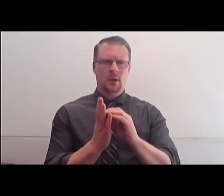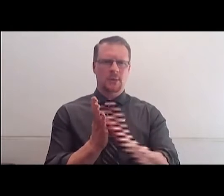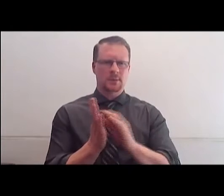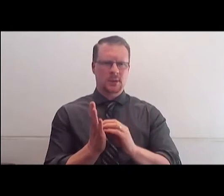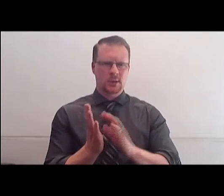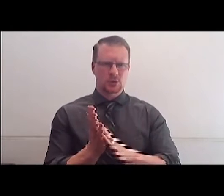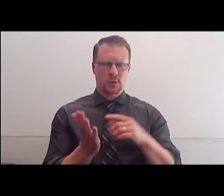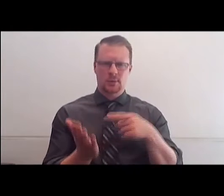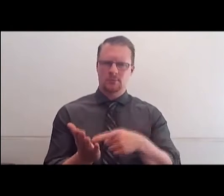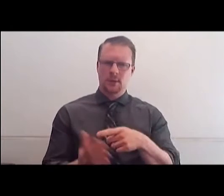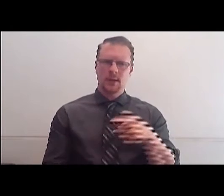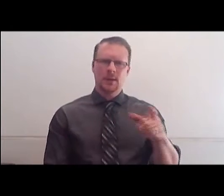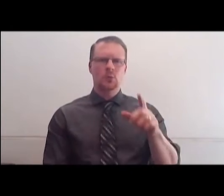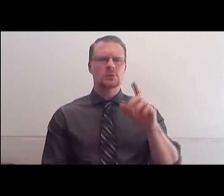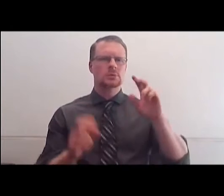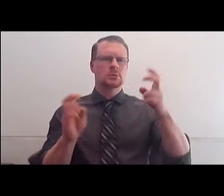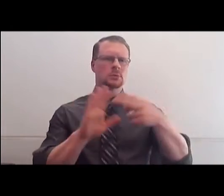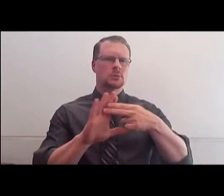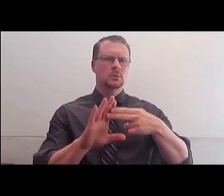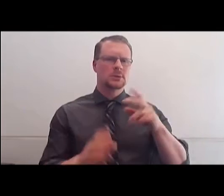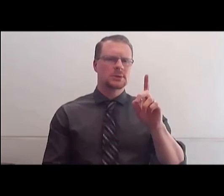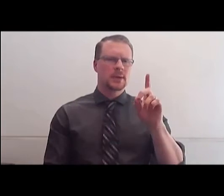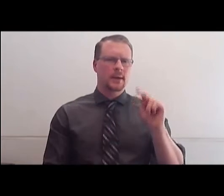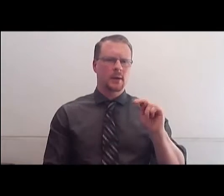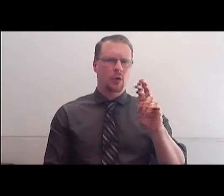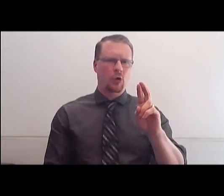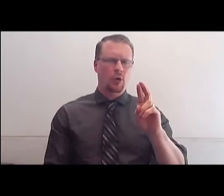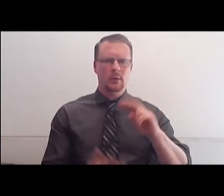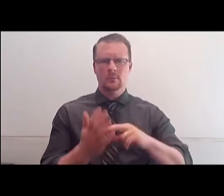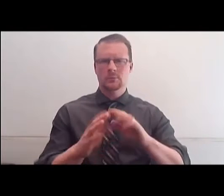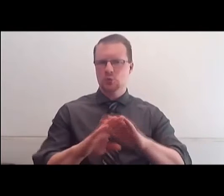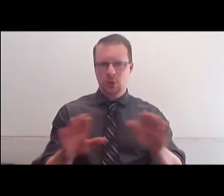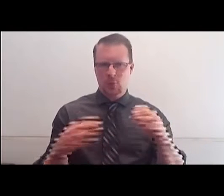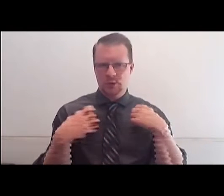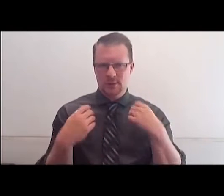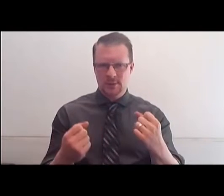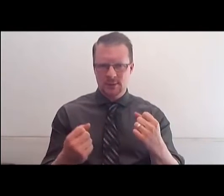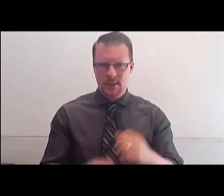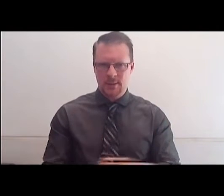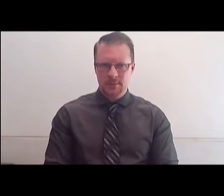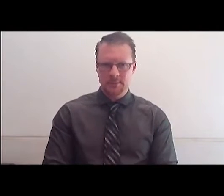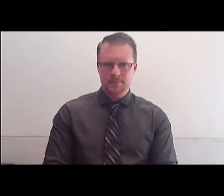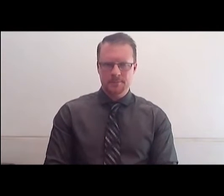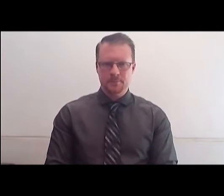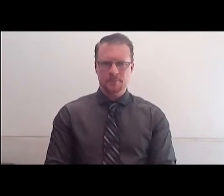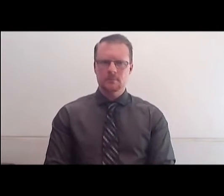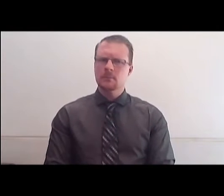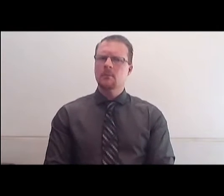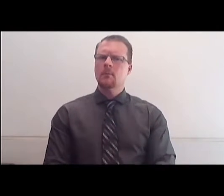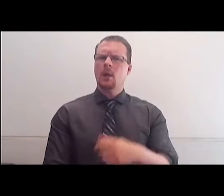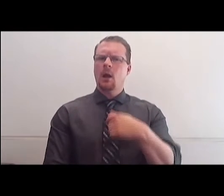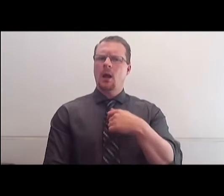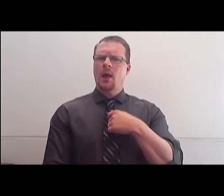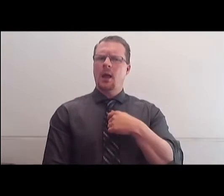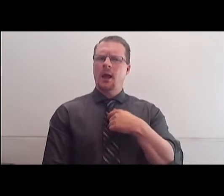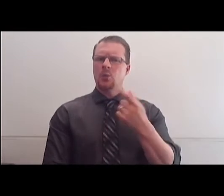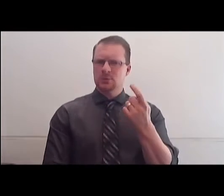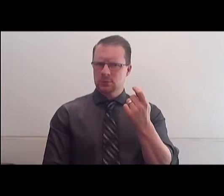But I noticed from the documentation that this patient was identified to be DNR as a Do Not Resuscitate.